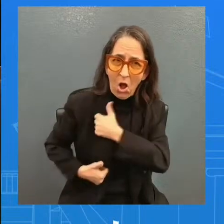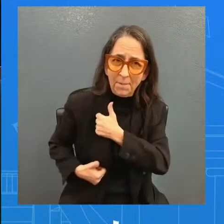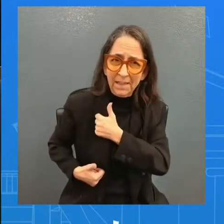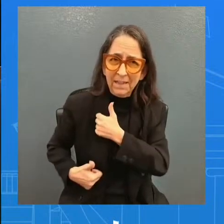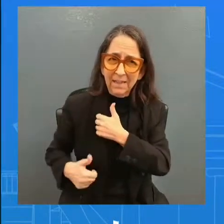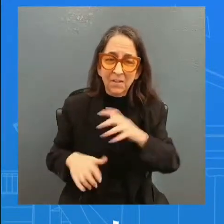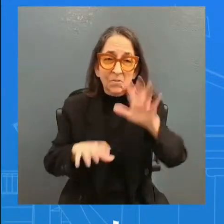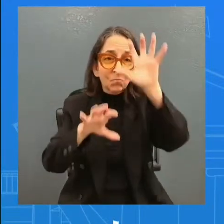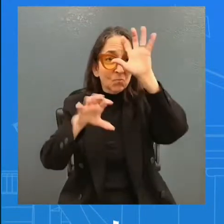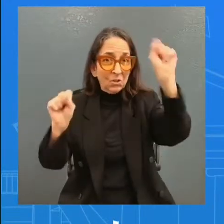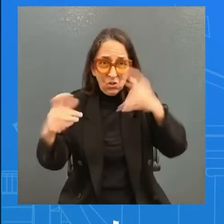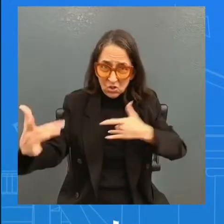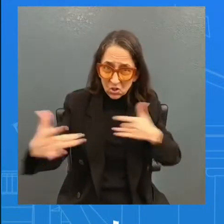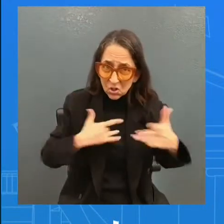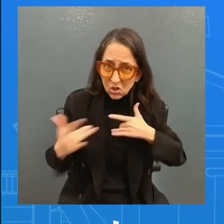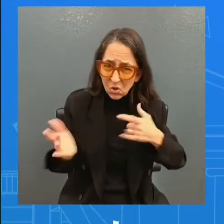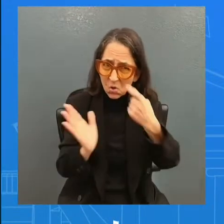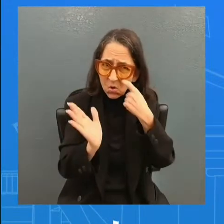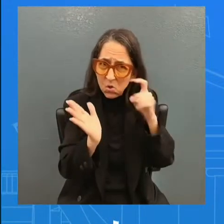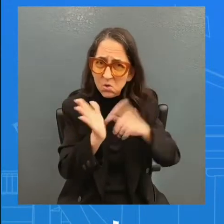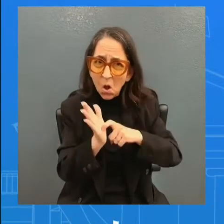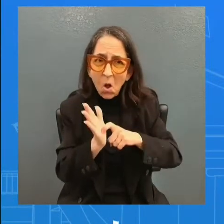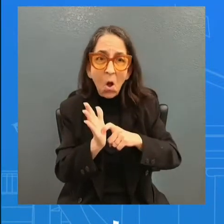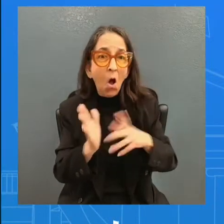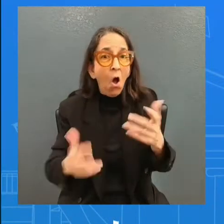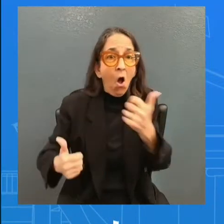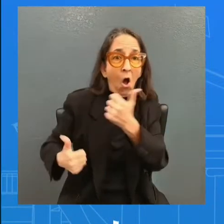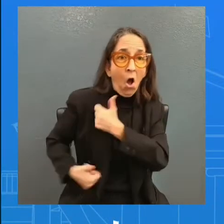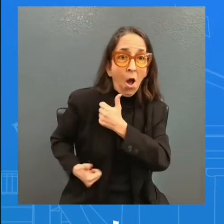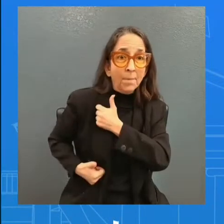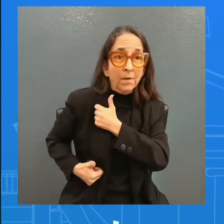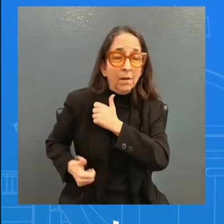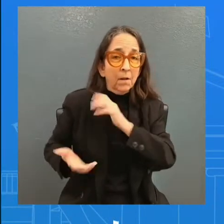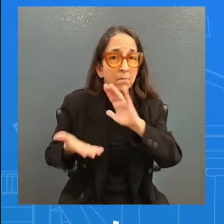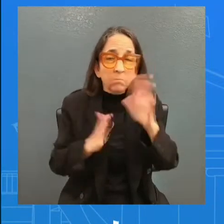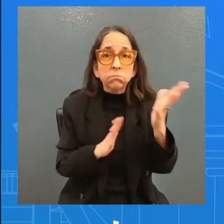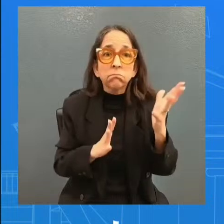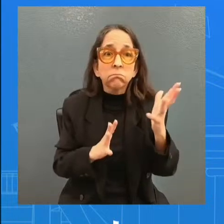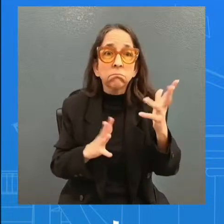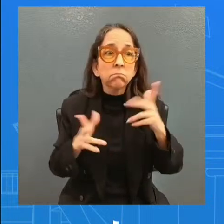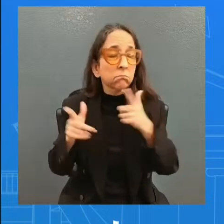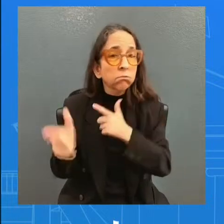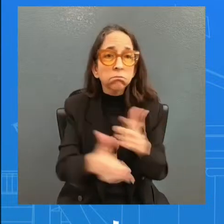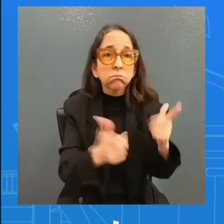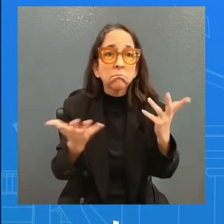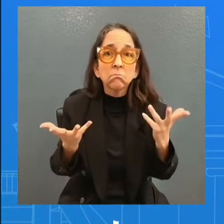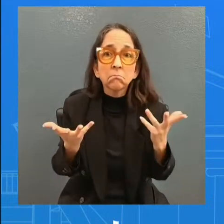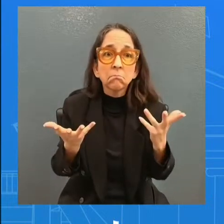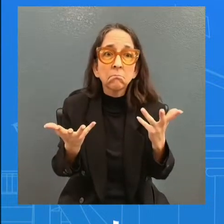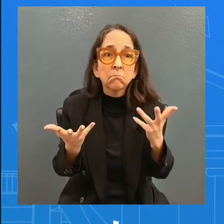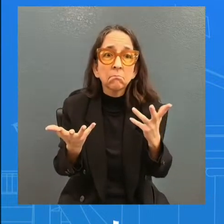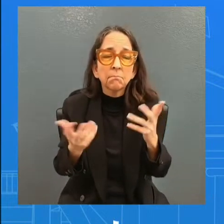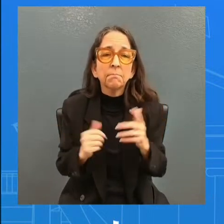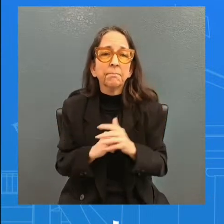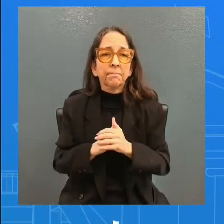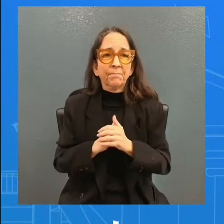Ms. Jean-Pierre: So, look, I’m going to -- obviously, the FBI is continuing their investigation. So, they can speak to the FBI and the Department of Defense,